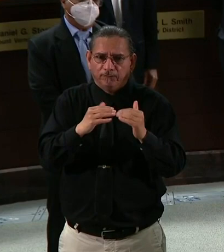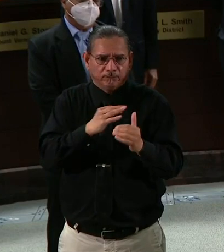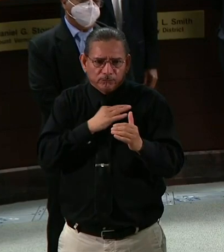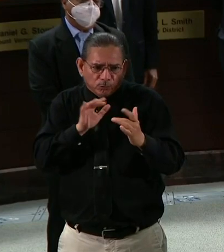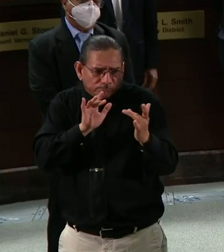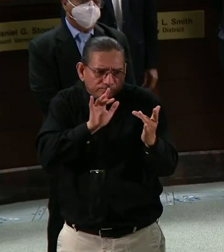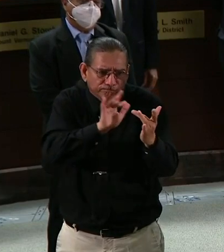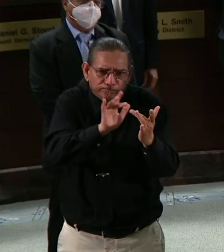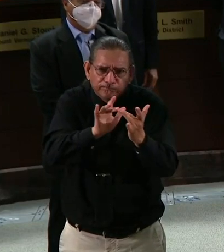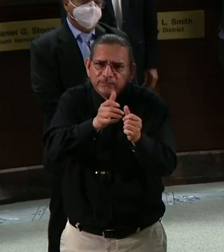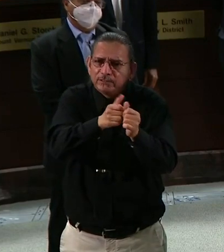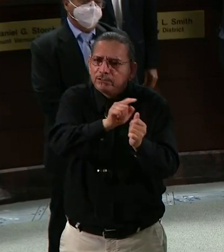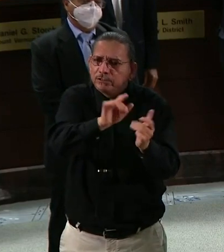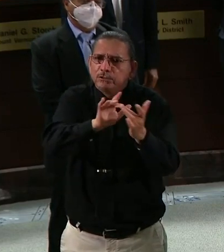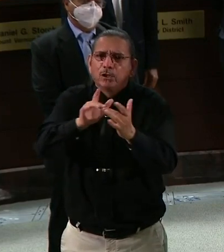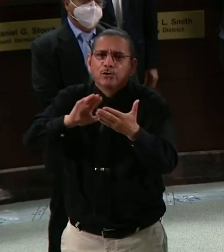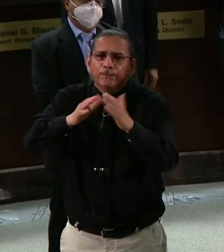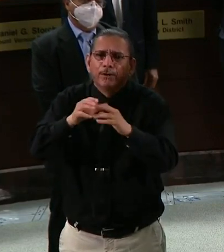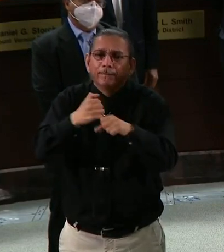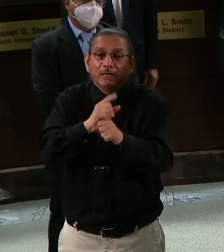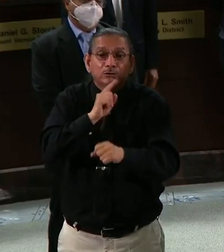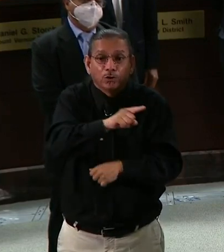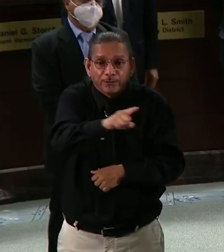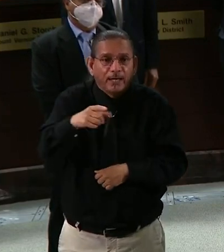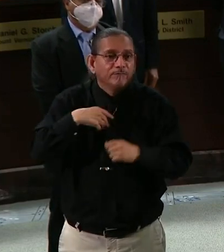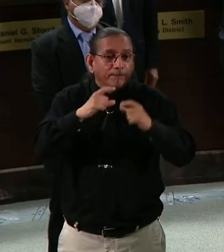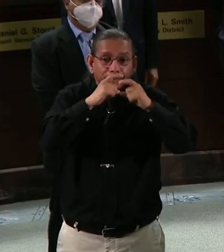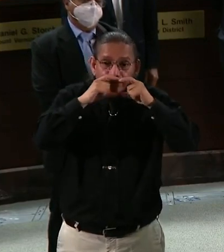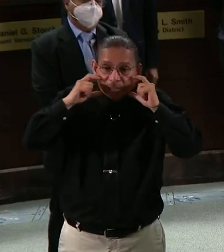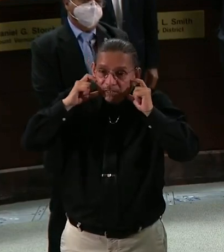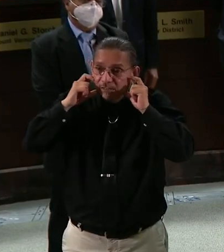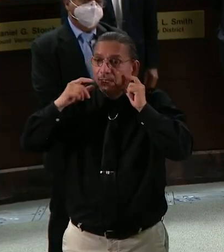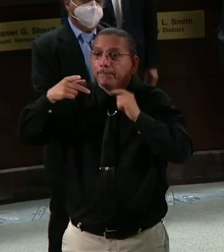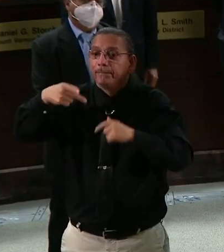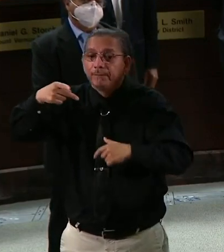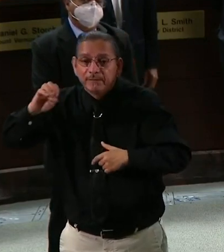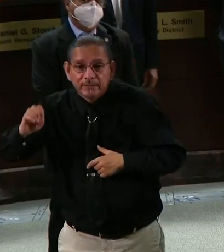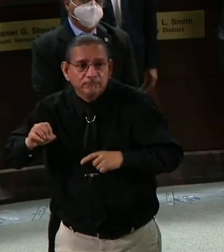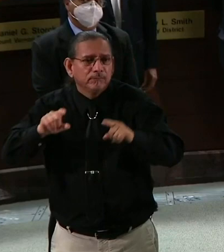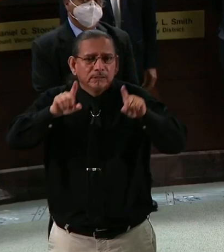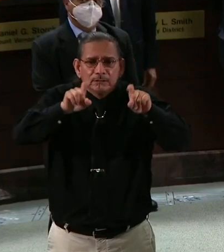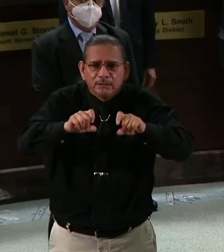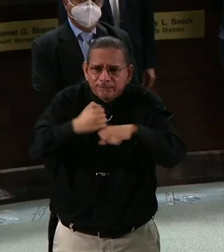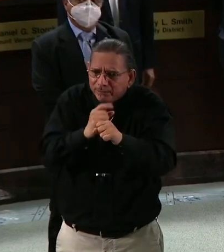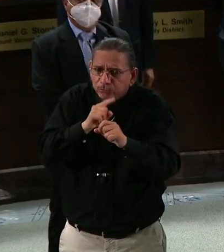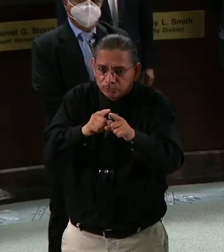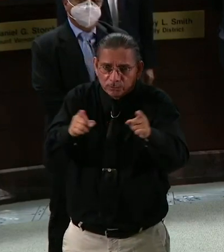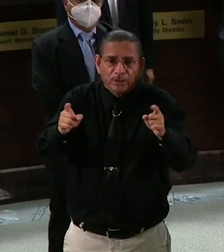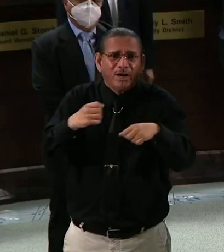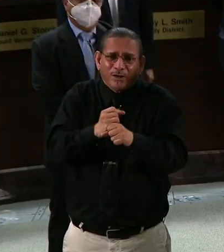THE HEALTH ACT WELCOME. TO RIP OUT IN COMMUNITY MAKE SURE THAT